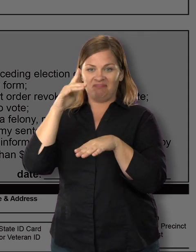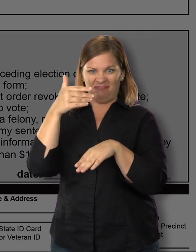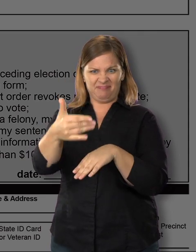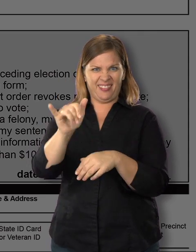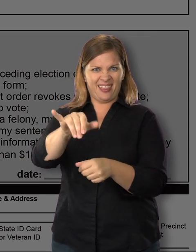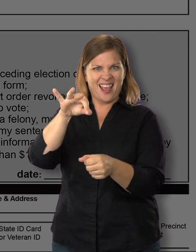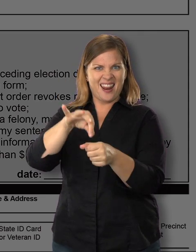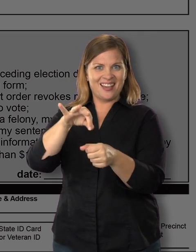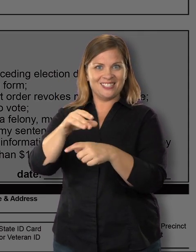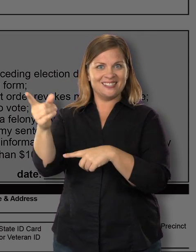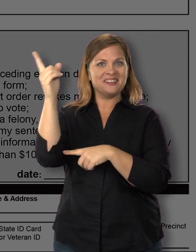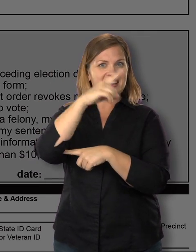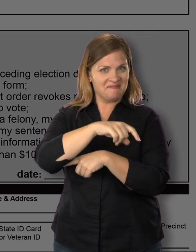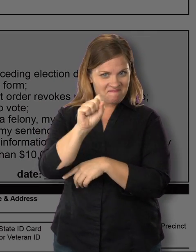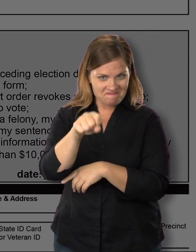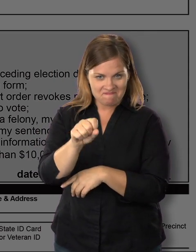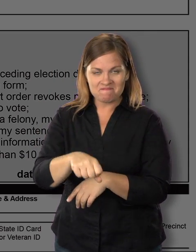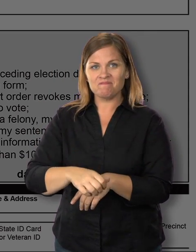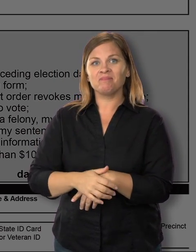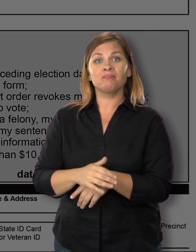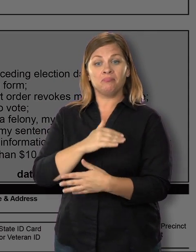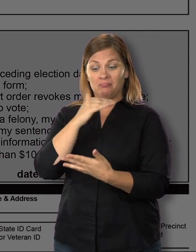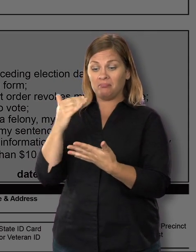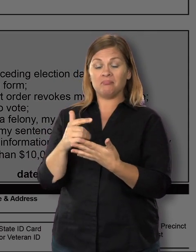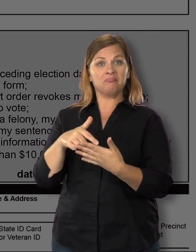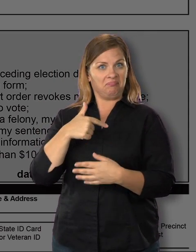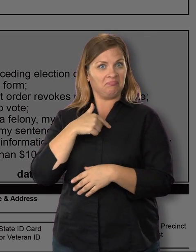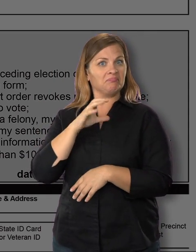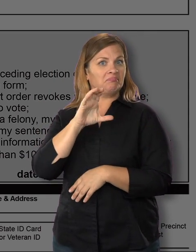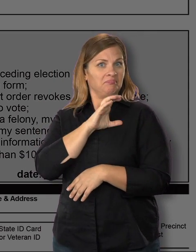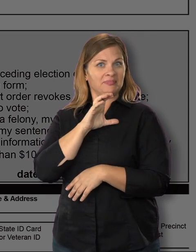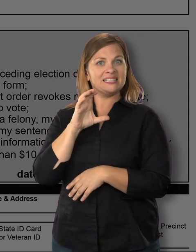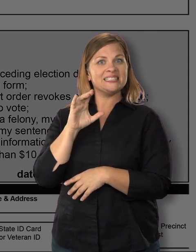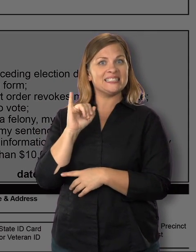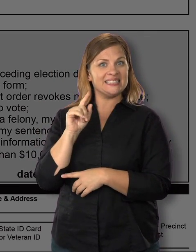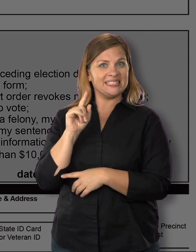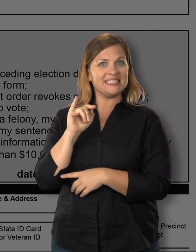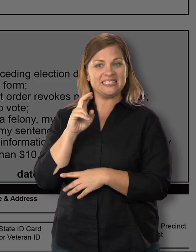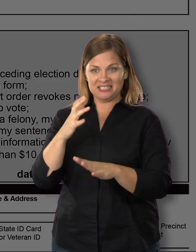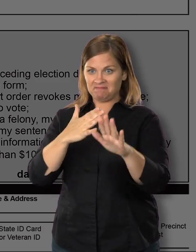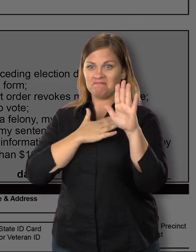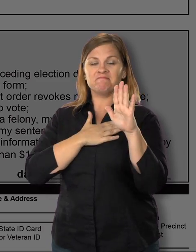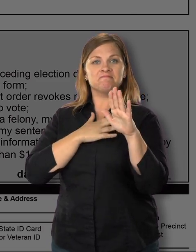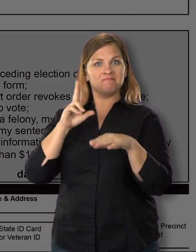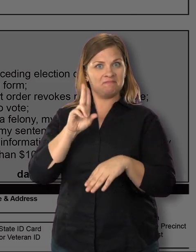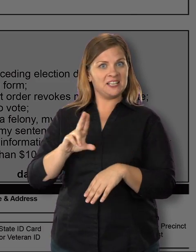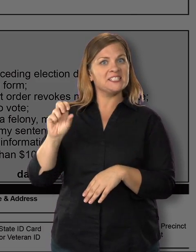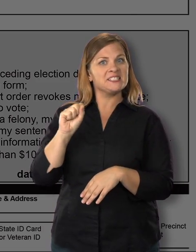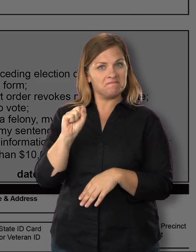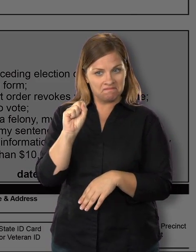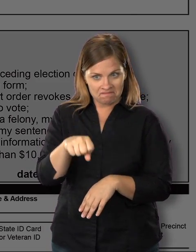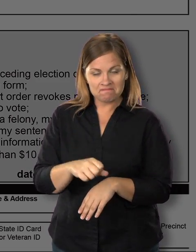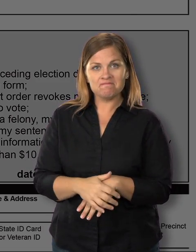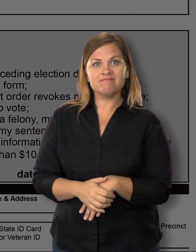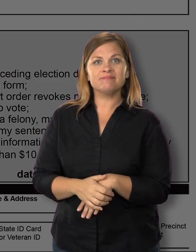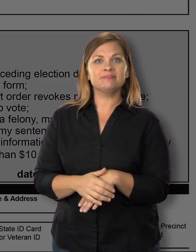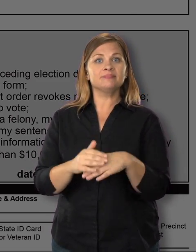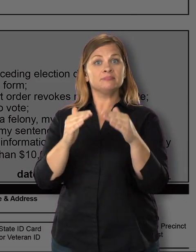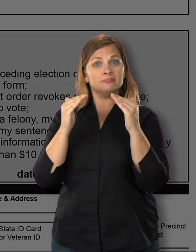will be at least 18 years old on Election Day; am a citizen of the United States;